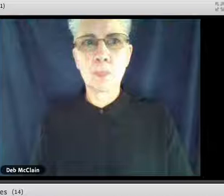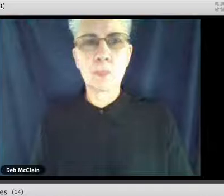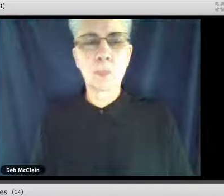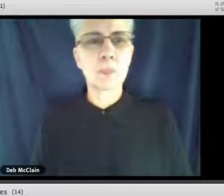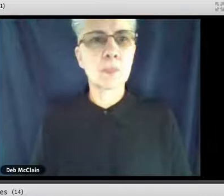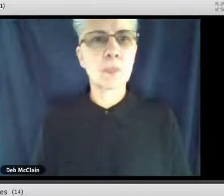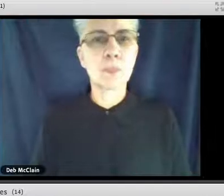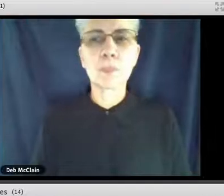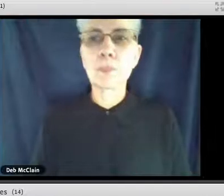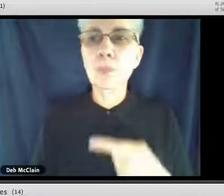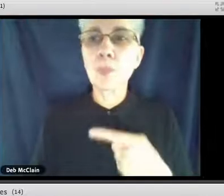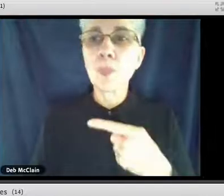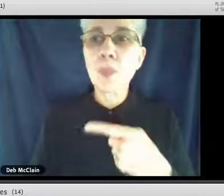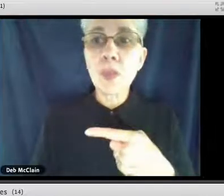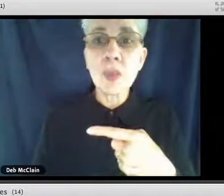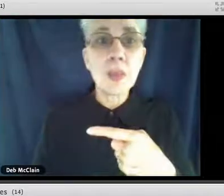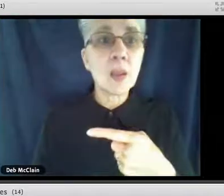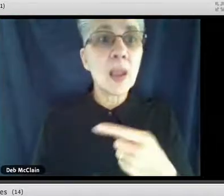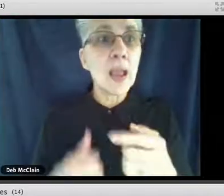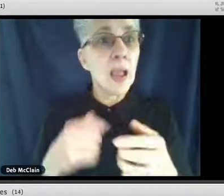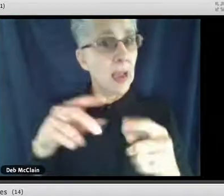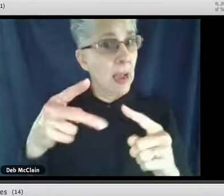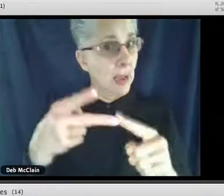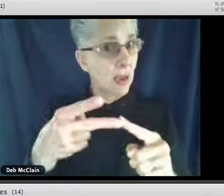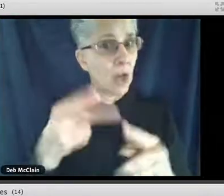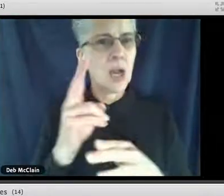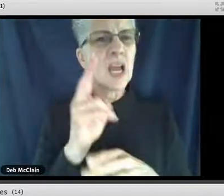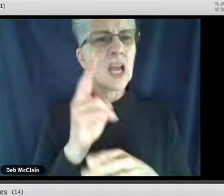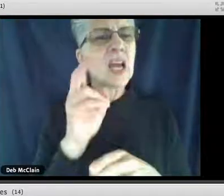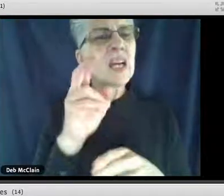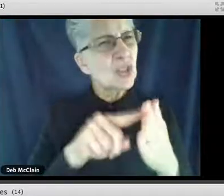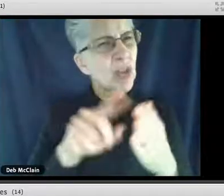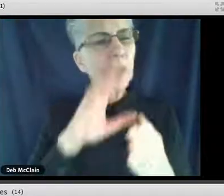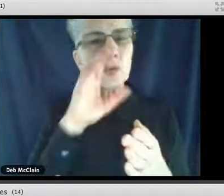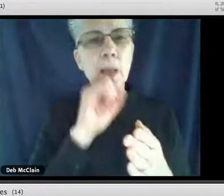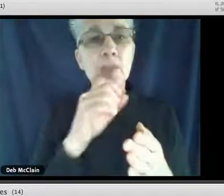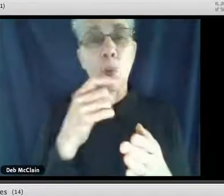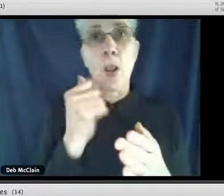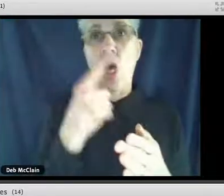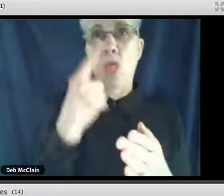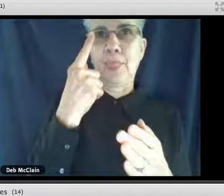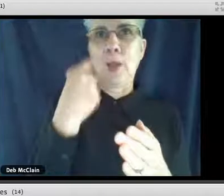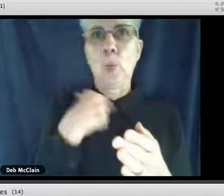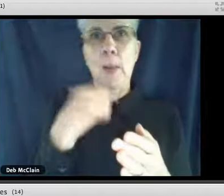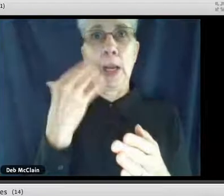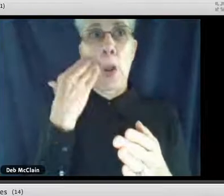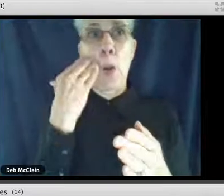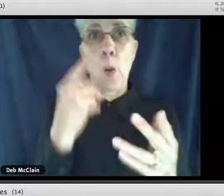The next thing to do is check your assumptions. We all think we know what people are doing, right?